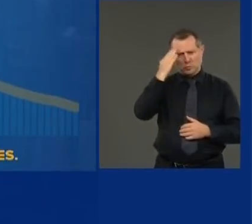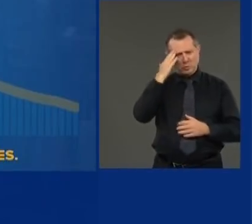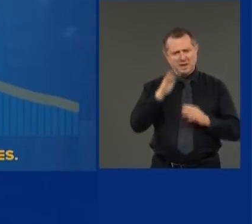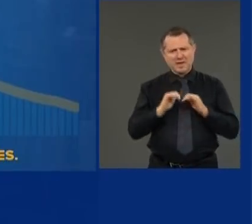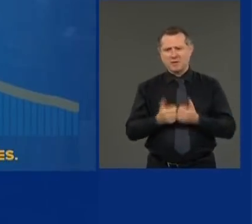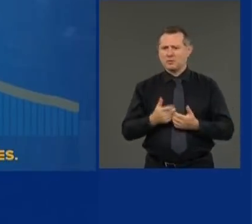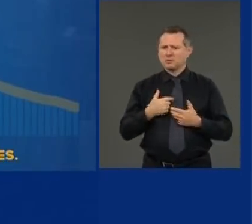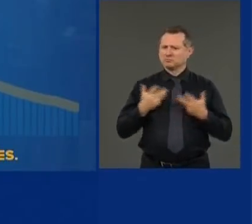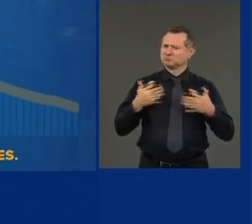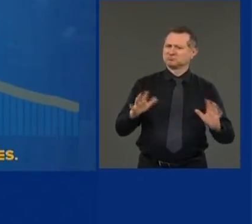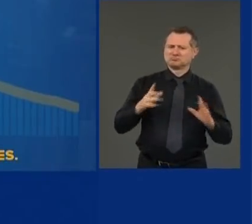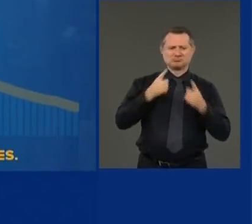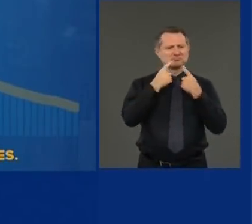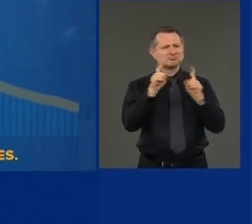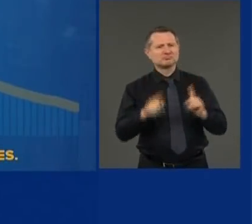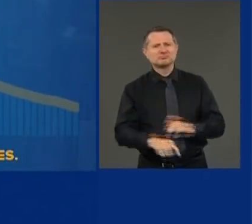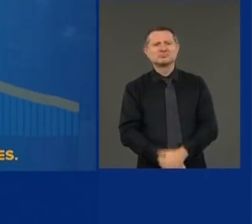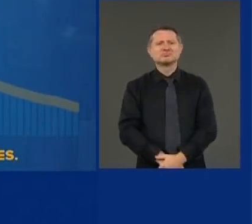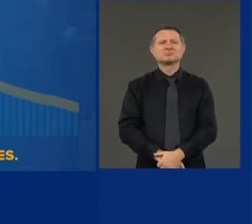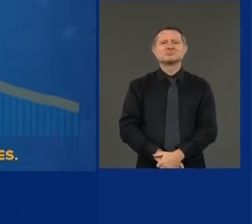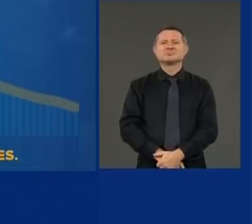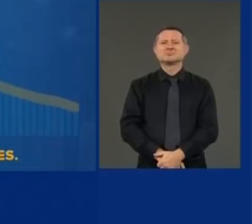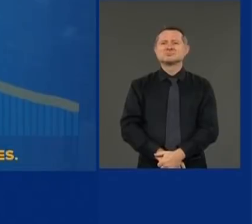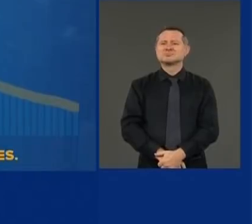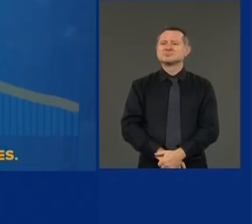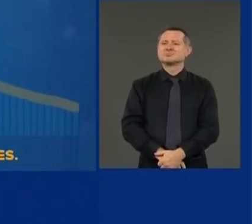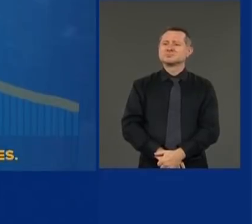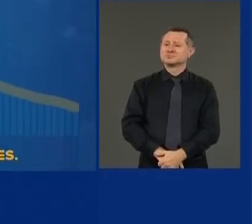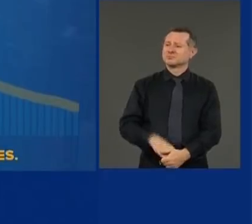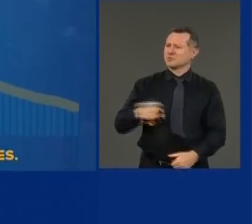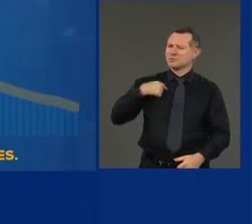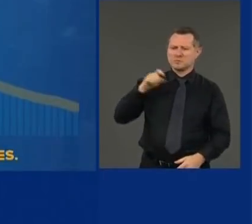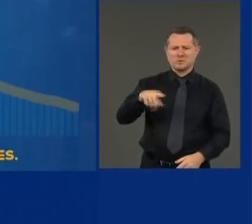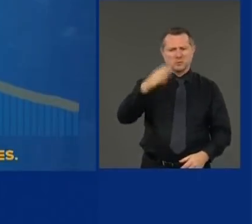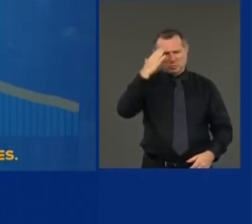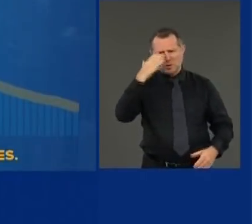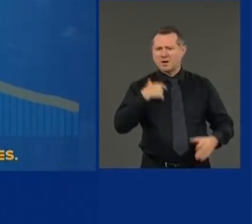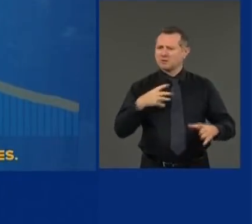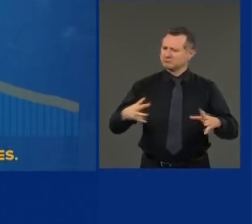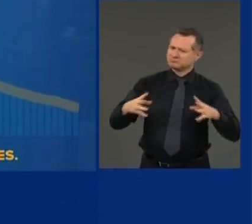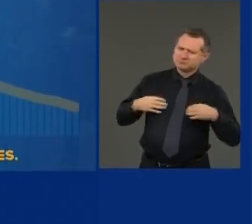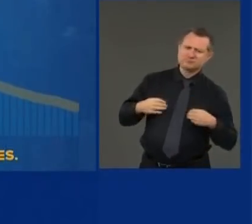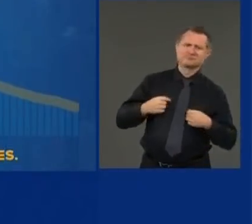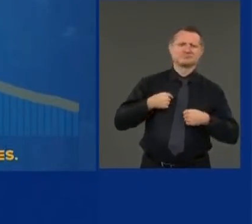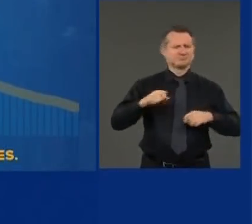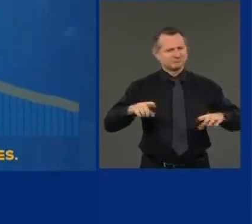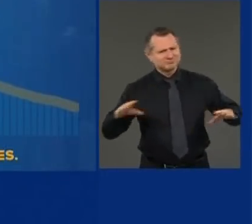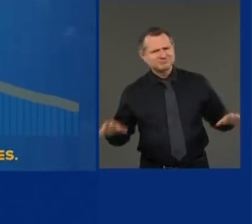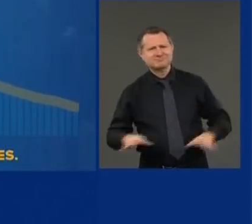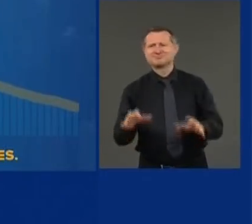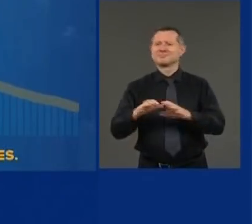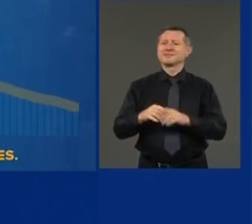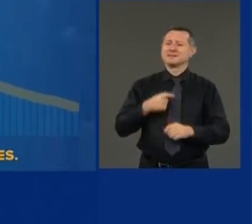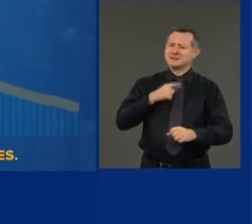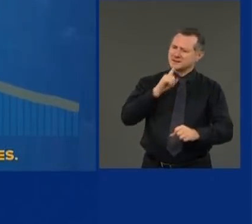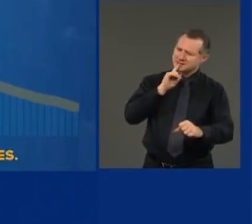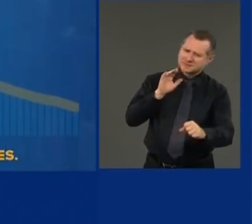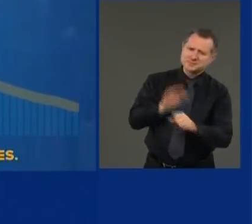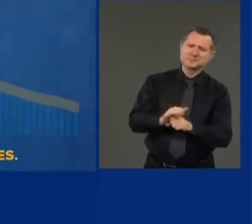CURVE CONTINUE TO GO UP. NOW, HOW DO YOU BEND THE CURVE? WE KNOW HOW TO BEND THE CURVE BECAUSE WE DID IT. YOU HAVE TO BE AWARE OF IT, YOU